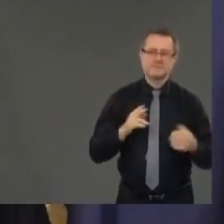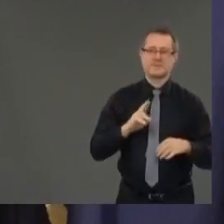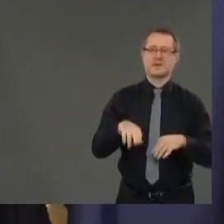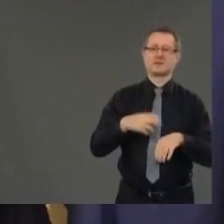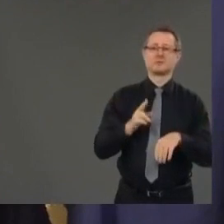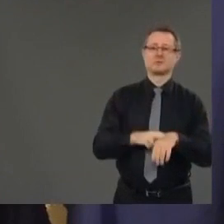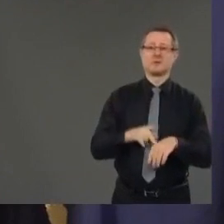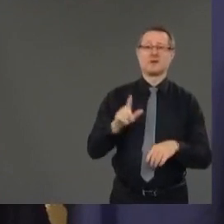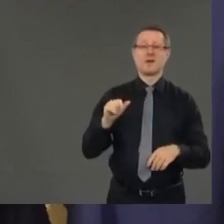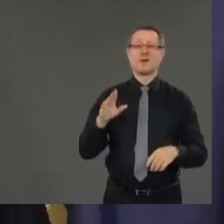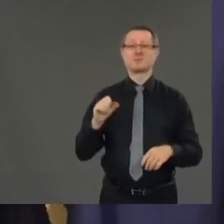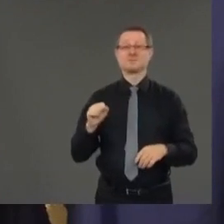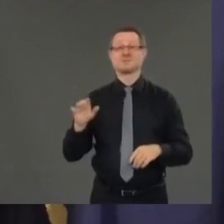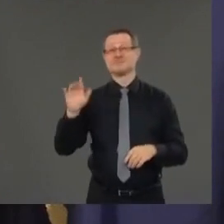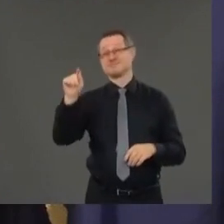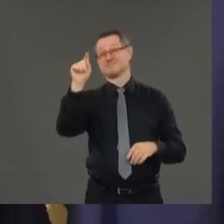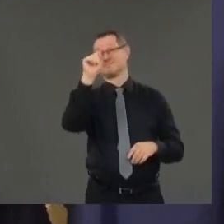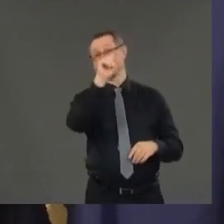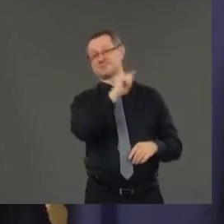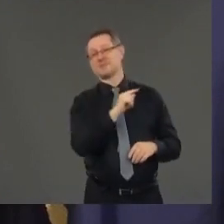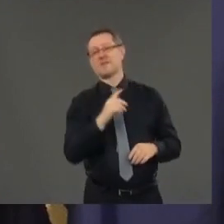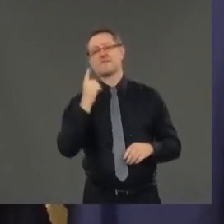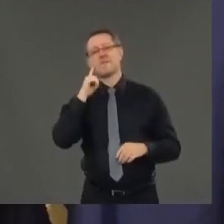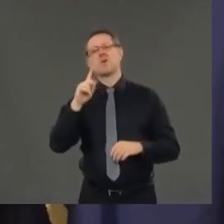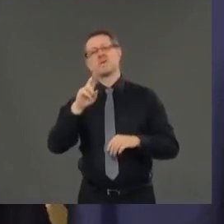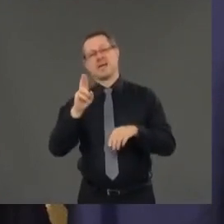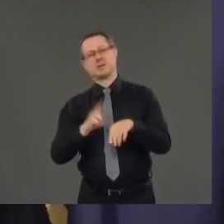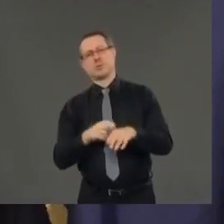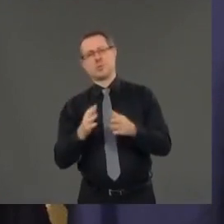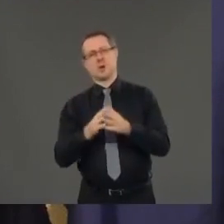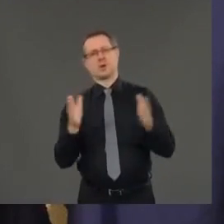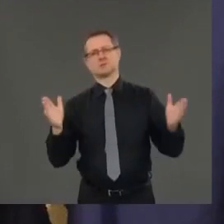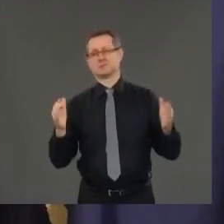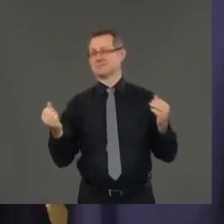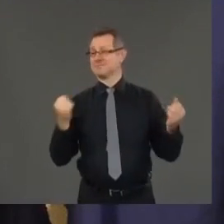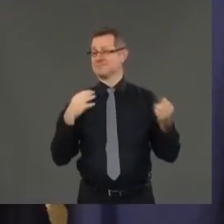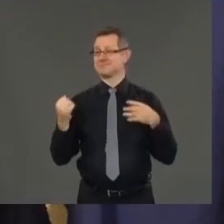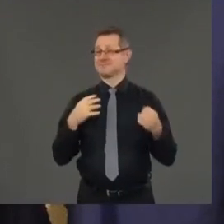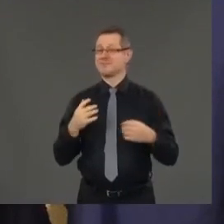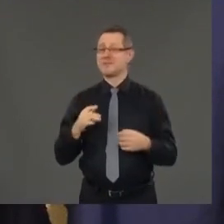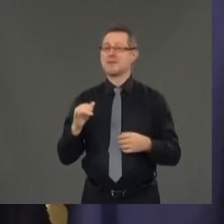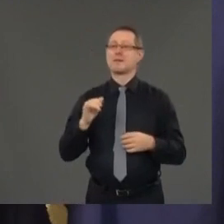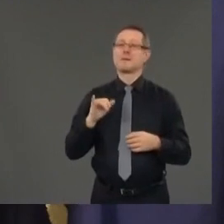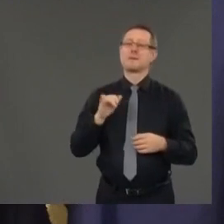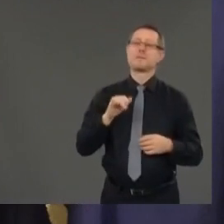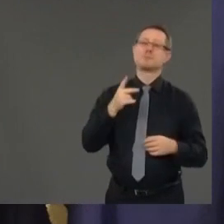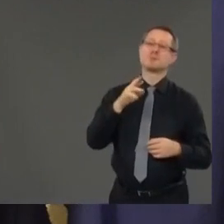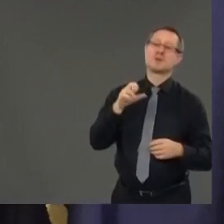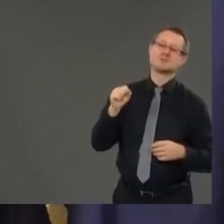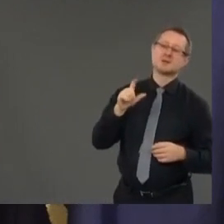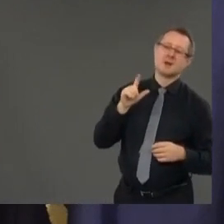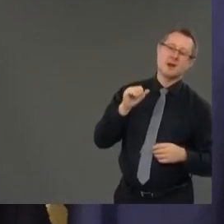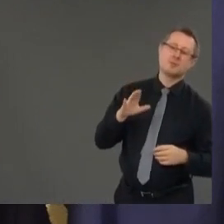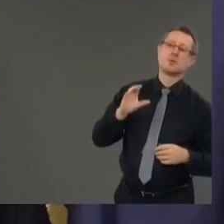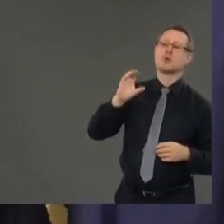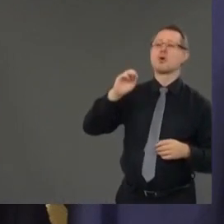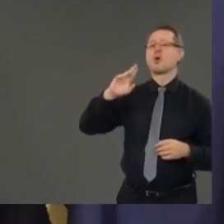PERIOD. WHY? BECAUSE THE NATIONAL